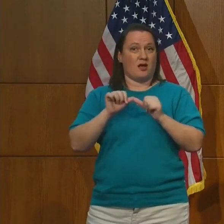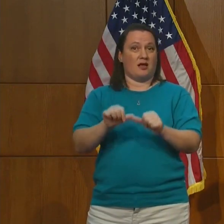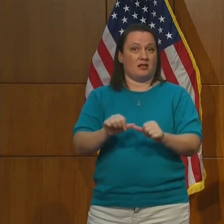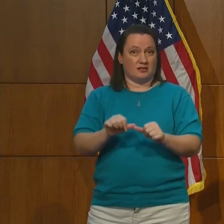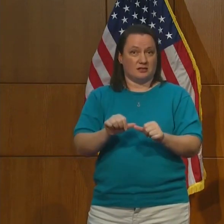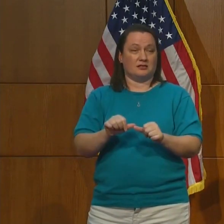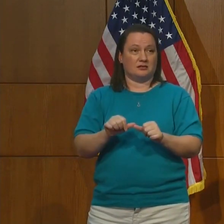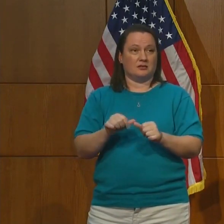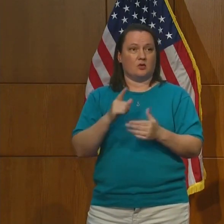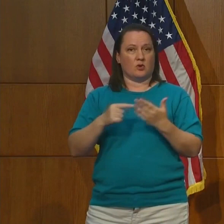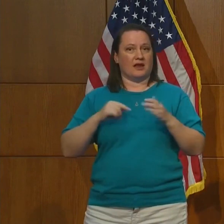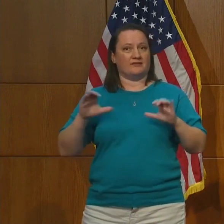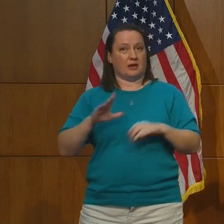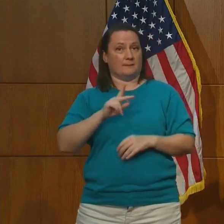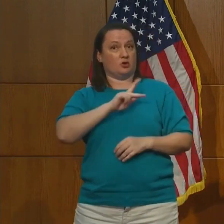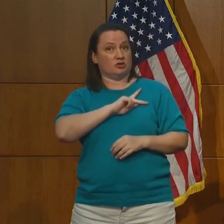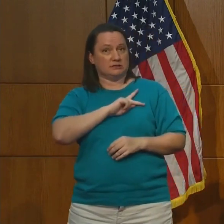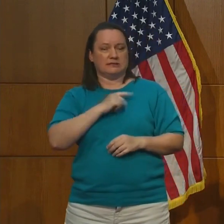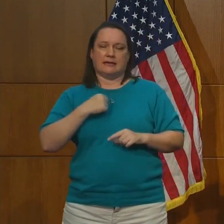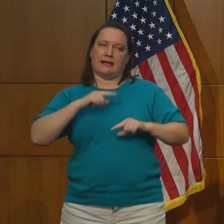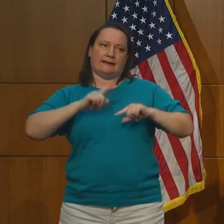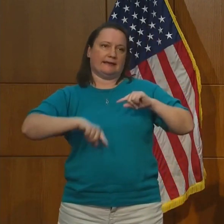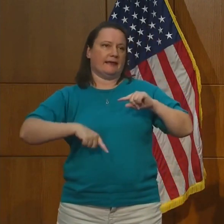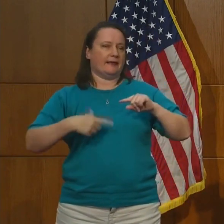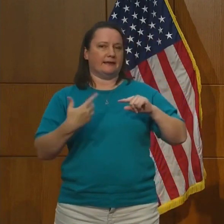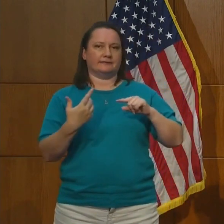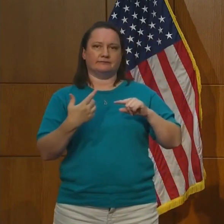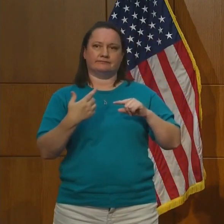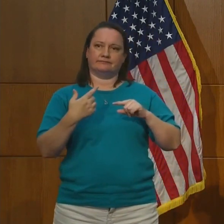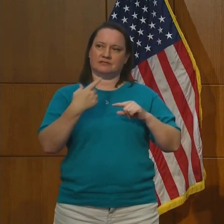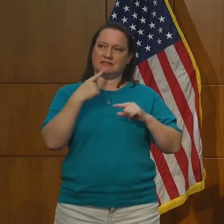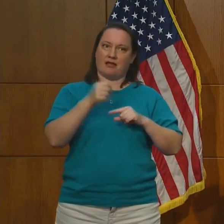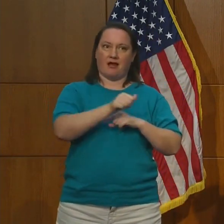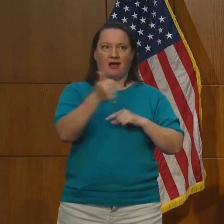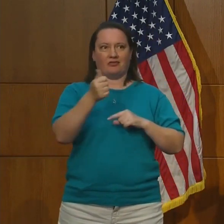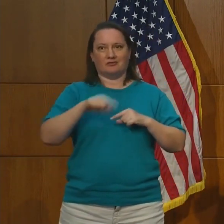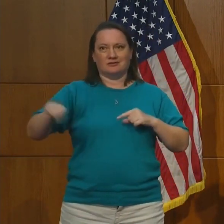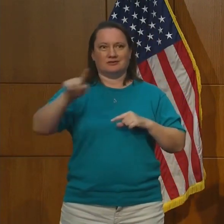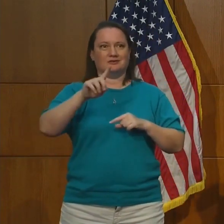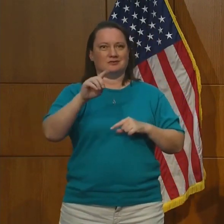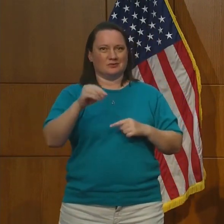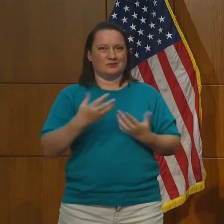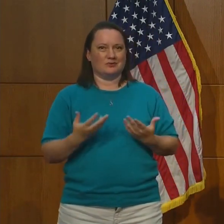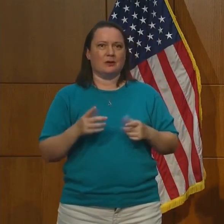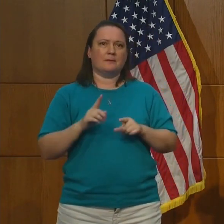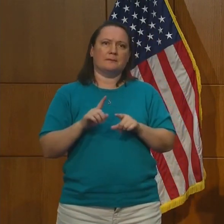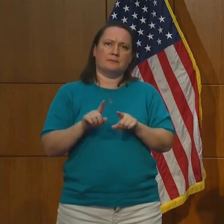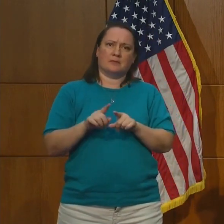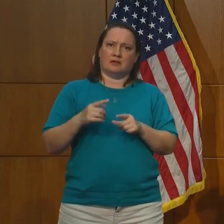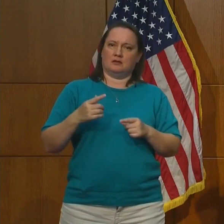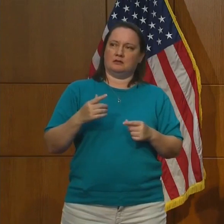BEHAVIORS AND REALIZING THAT THIS VIRUS IS HERE TO STAY FOR A WHILE AND SO. BY DONE. AKANE